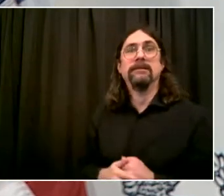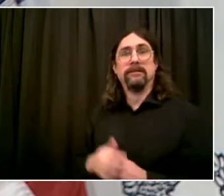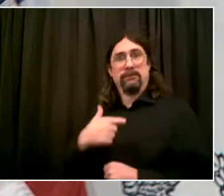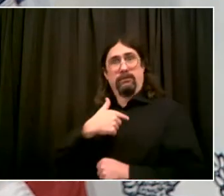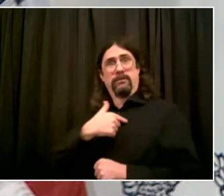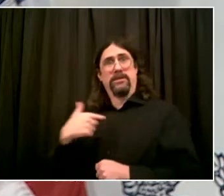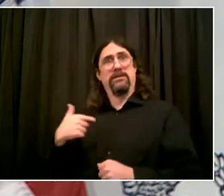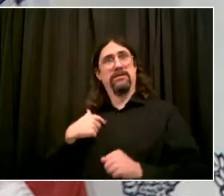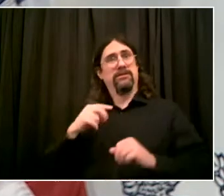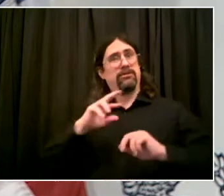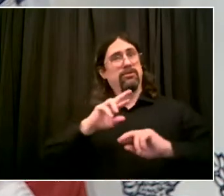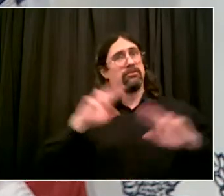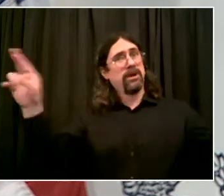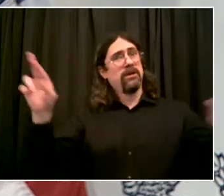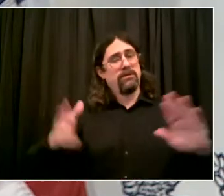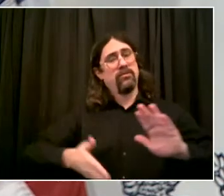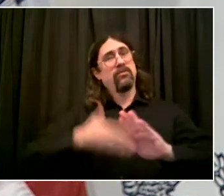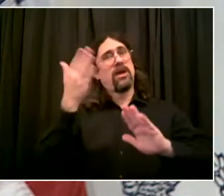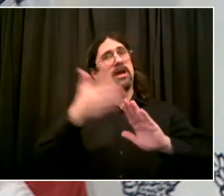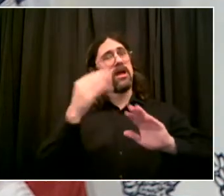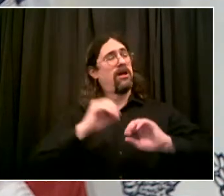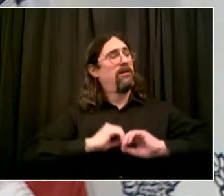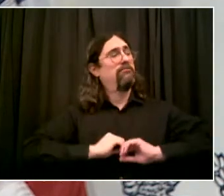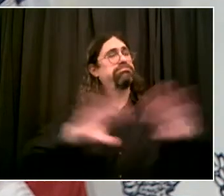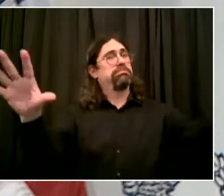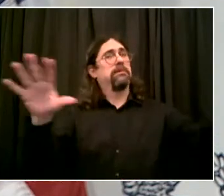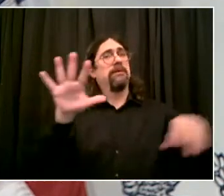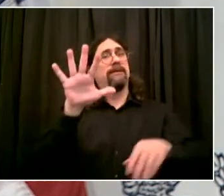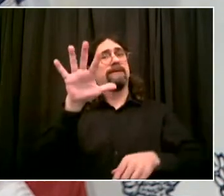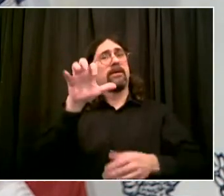ABUNDANTLY CLEAR, WITH PROPER AND SUFFIIIECNNT SUPPLY WE SHOULD BBABE LLTOE VACCINATE HALF 1